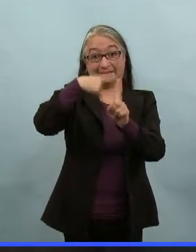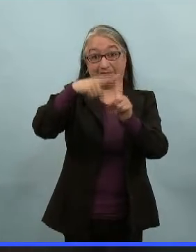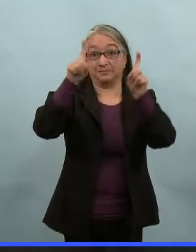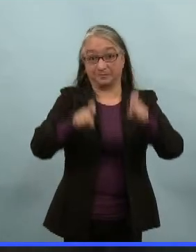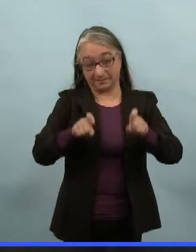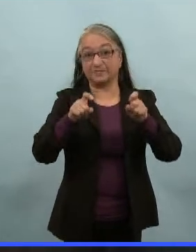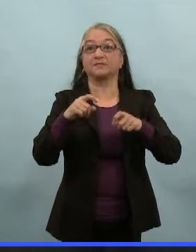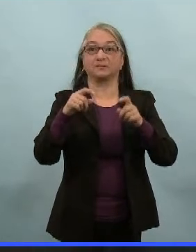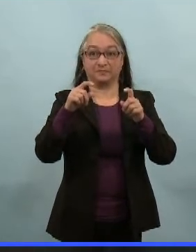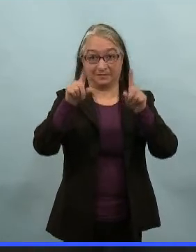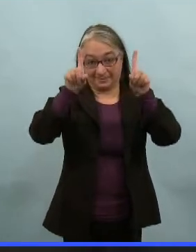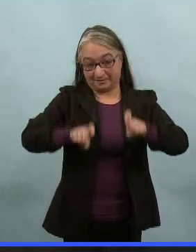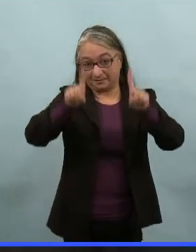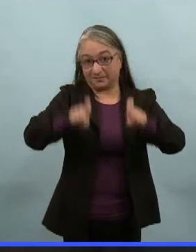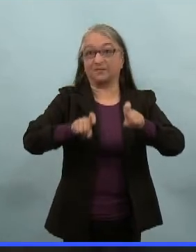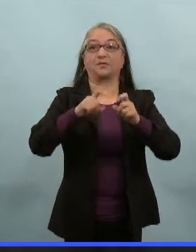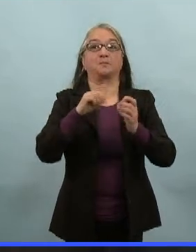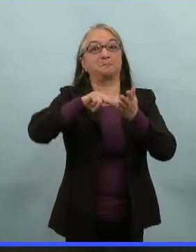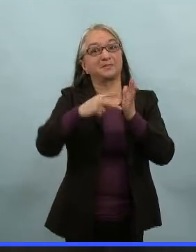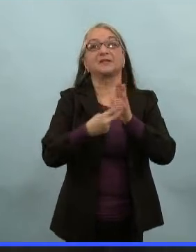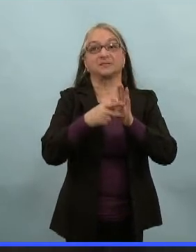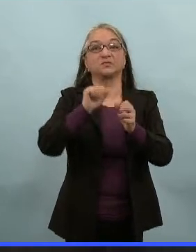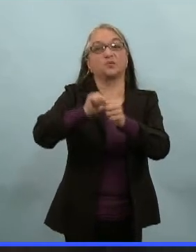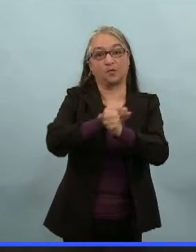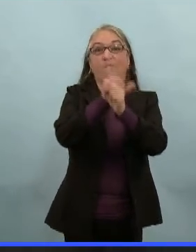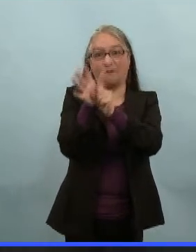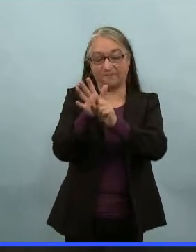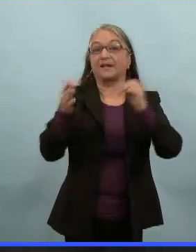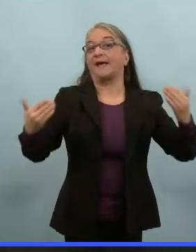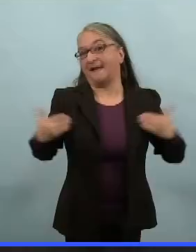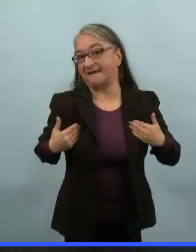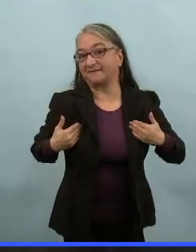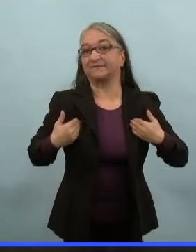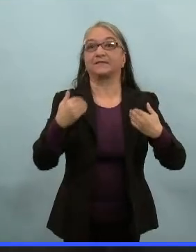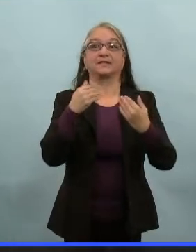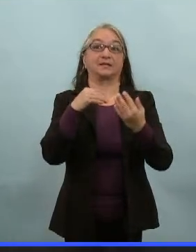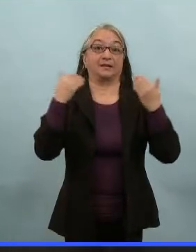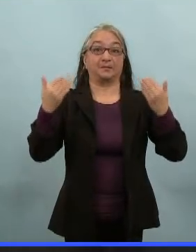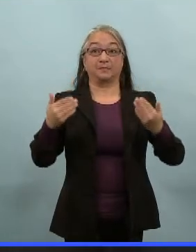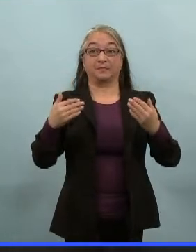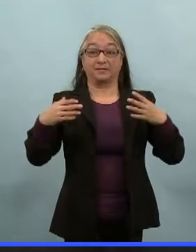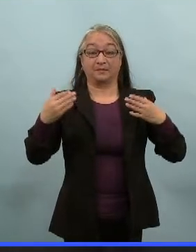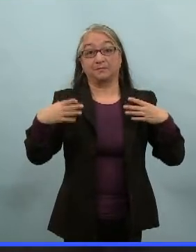covet and take all the necessary precautions that we've set out like notifying our closed contacts